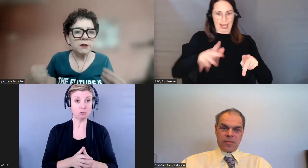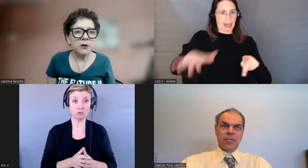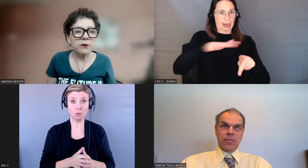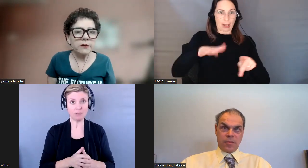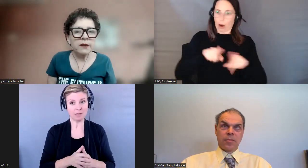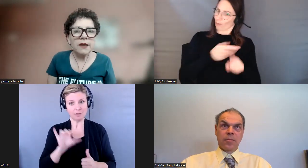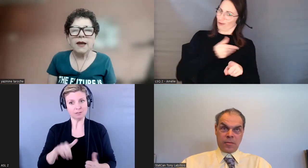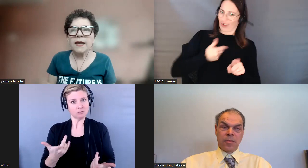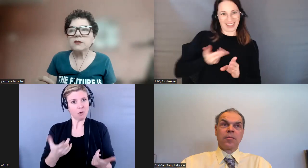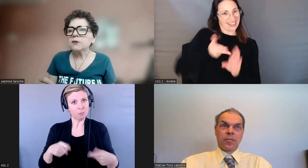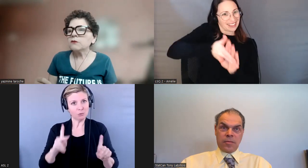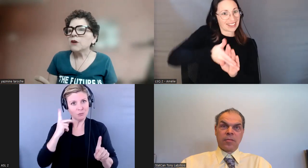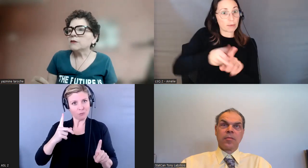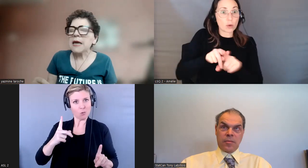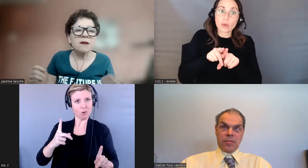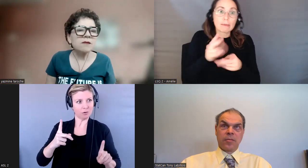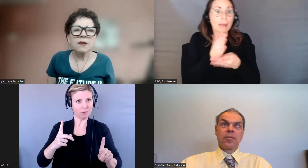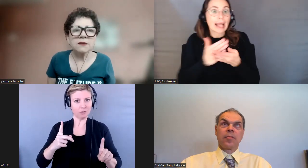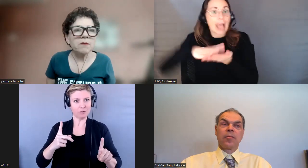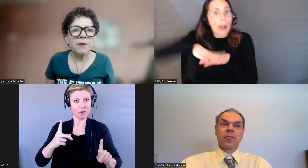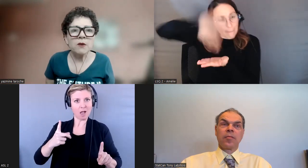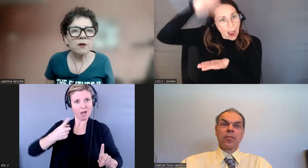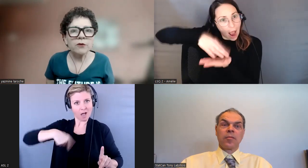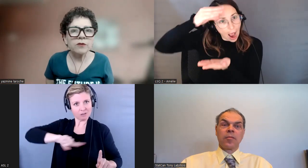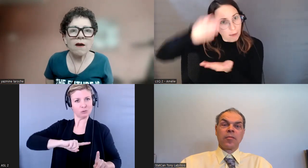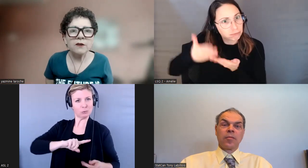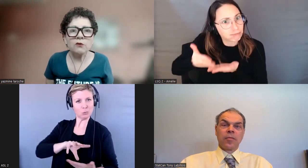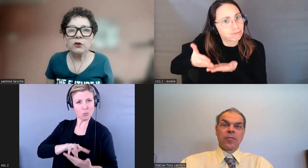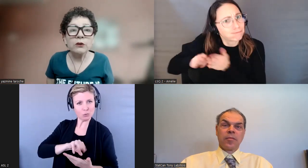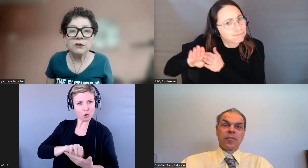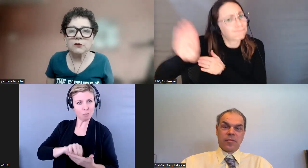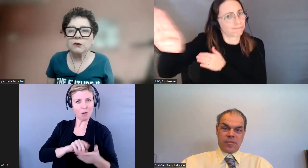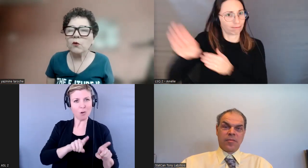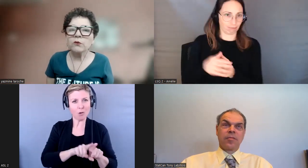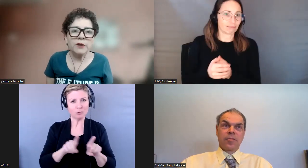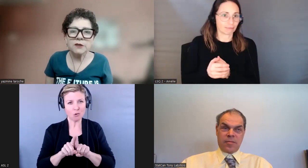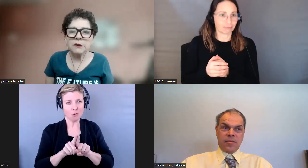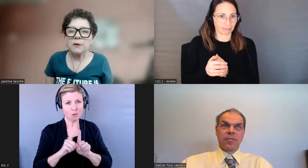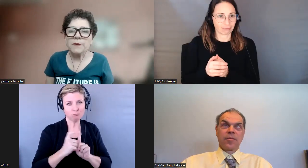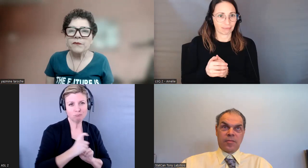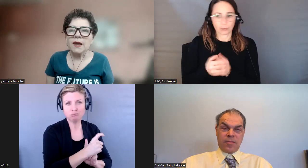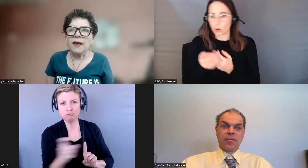learn and to tackle things that maybe you never thought you could do or would do and